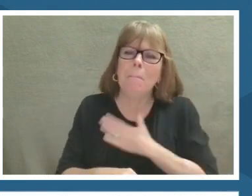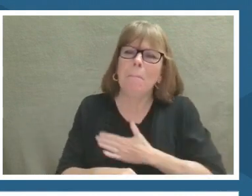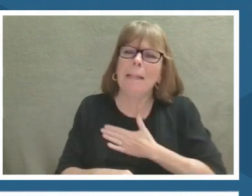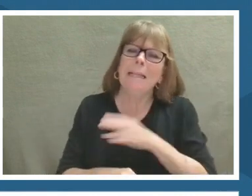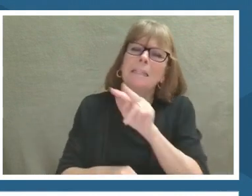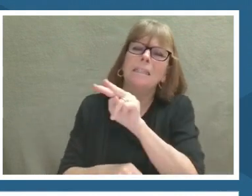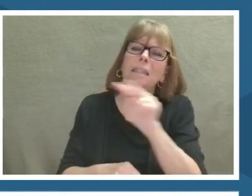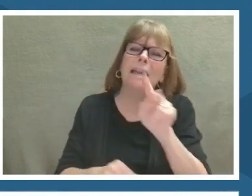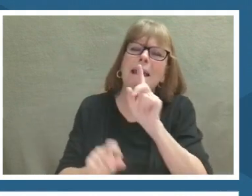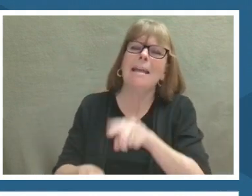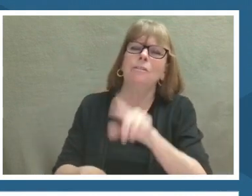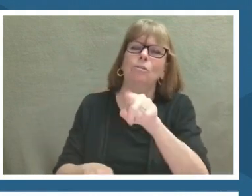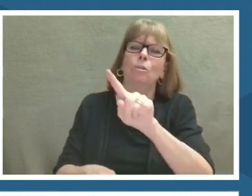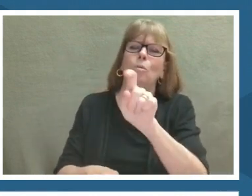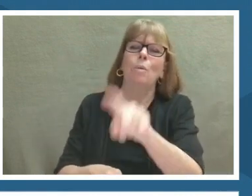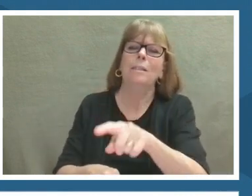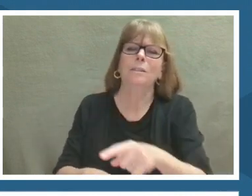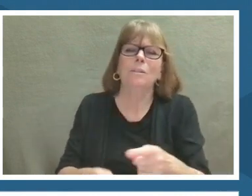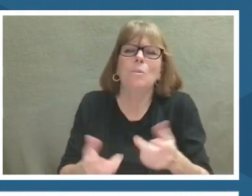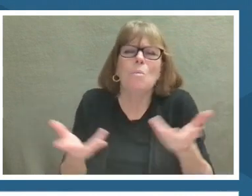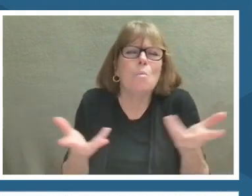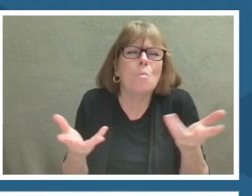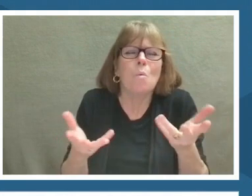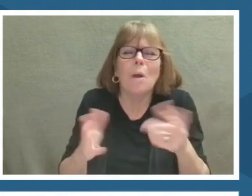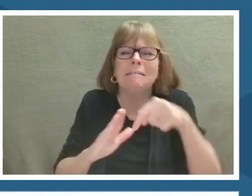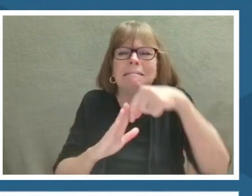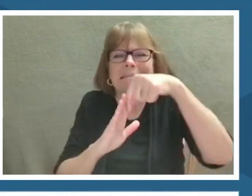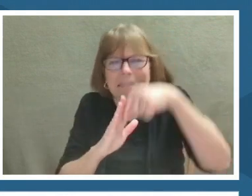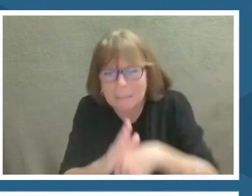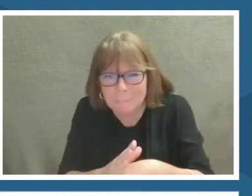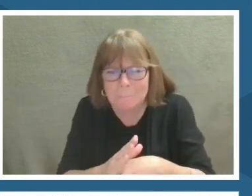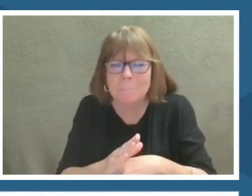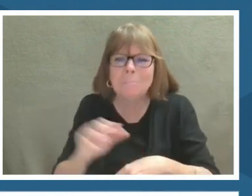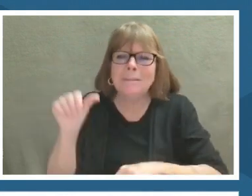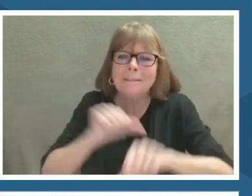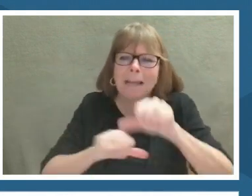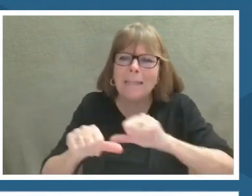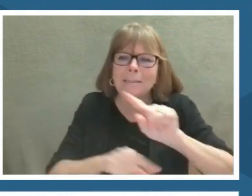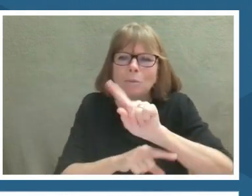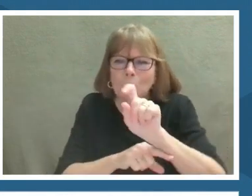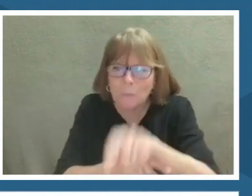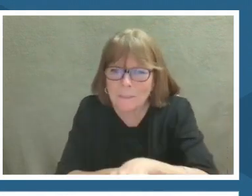what deep